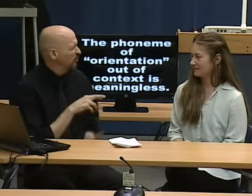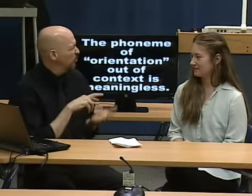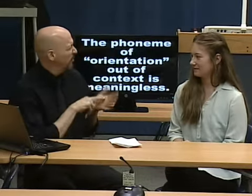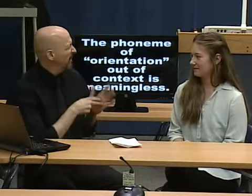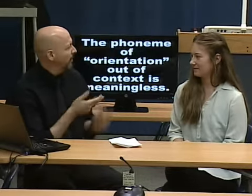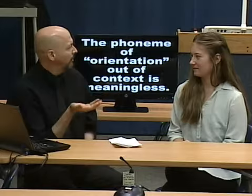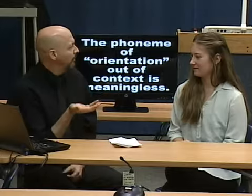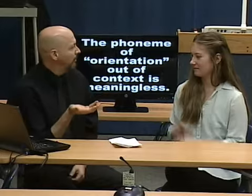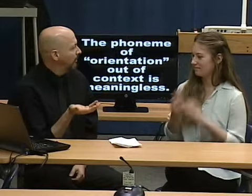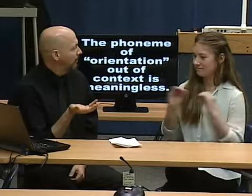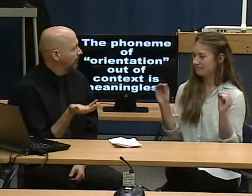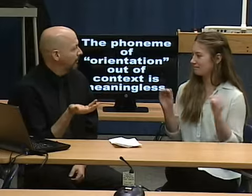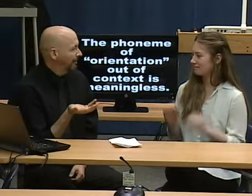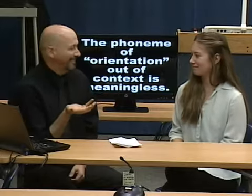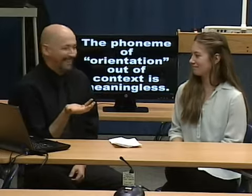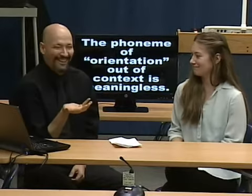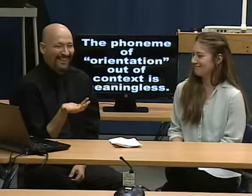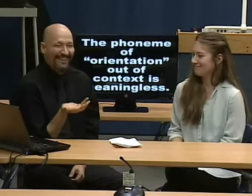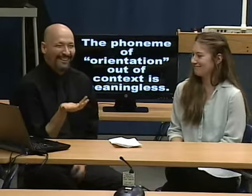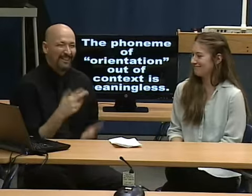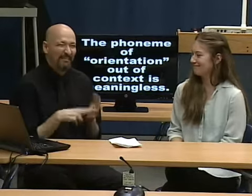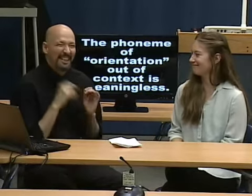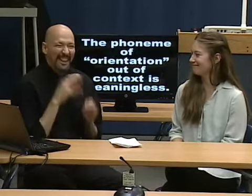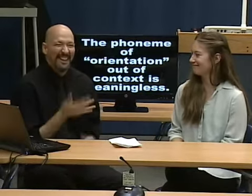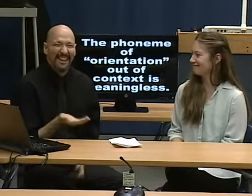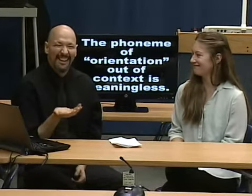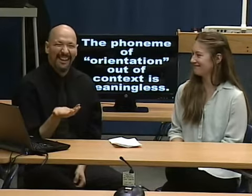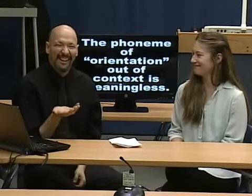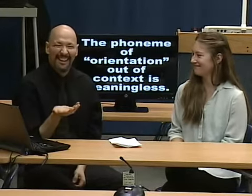What does this mean? Nothing. It means nothing.